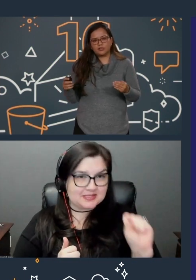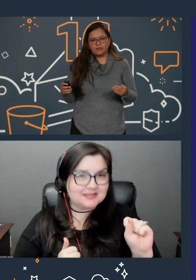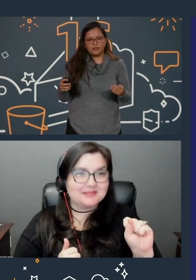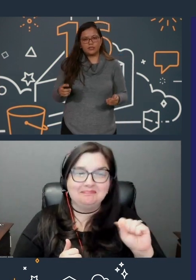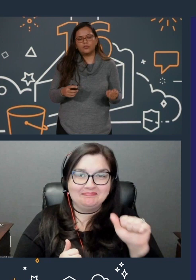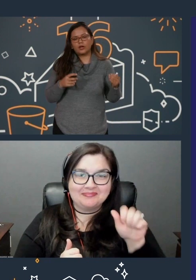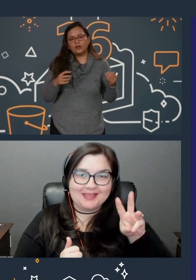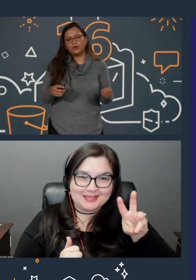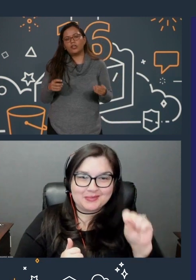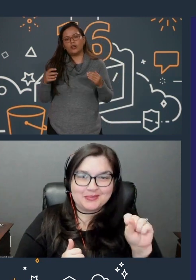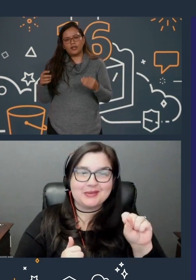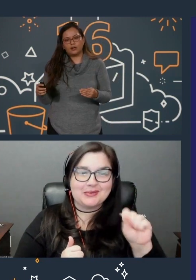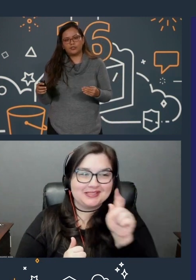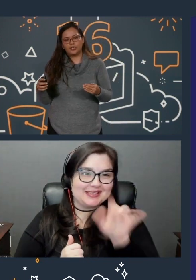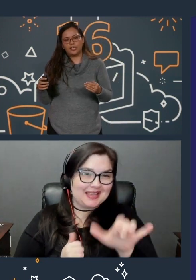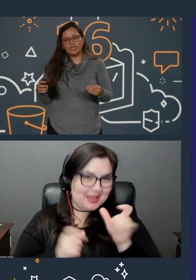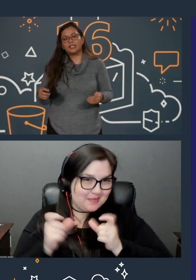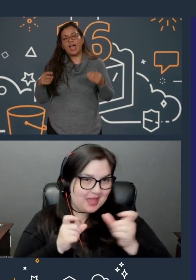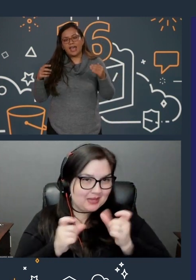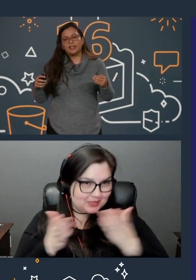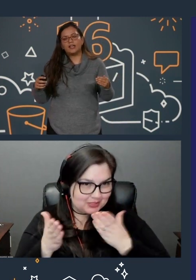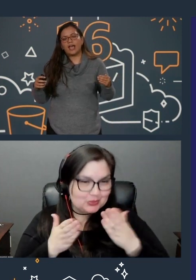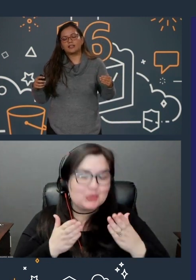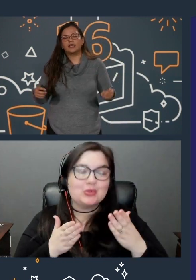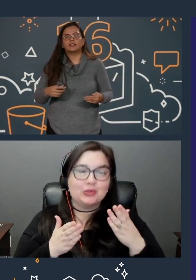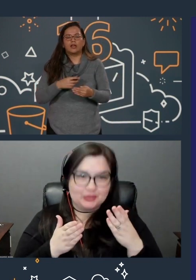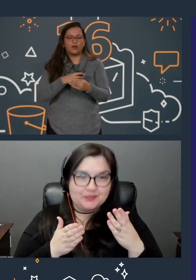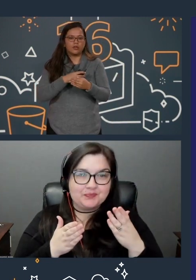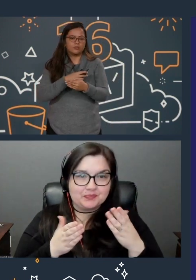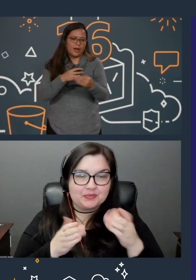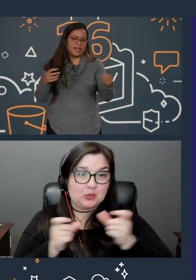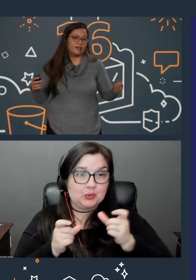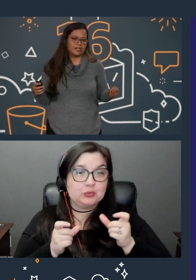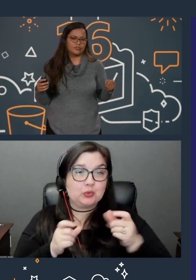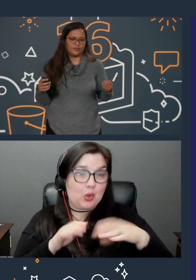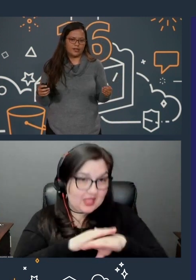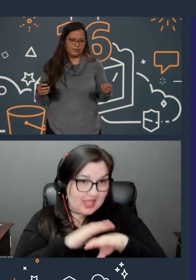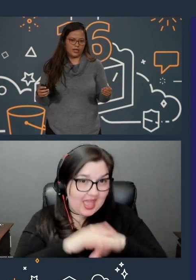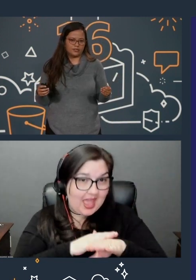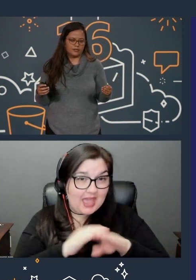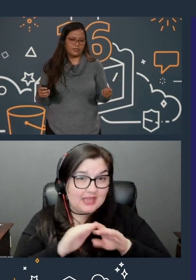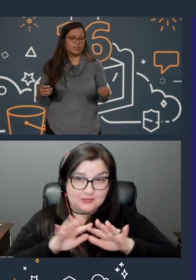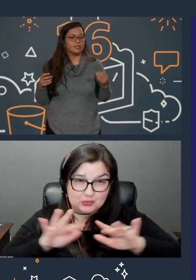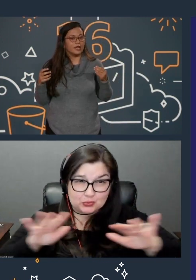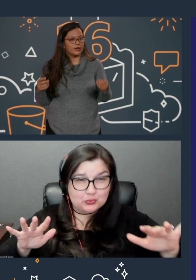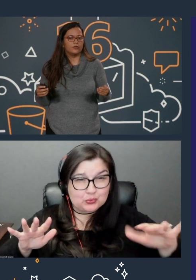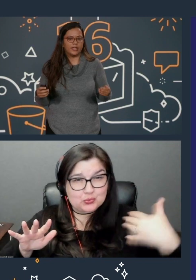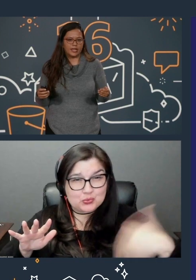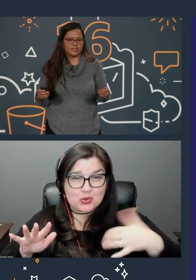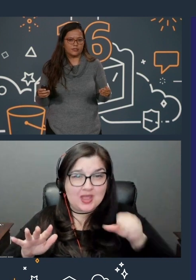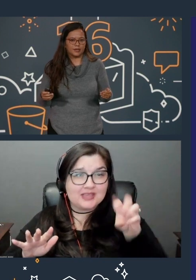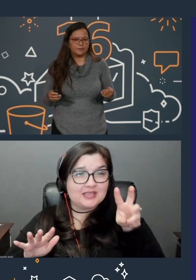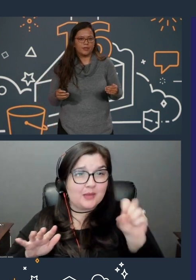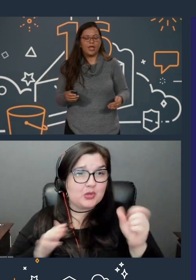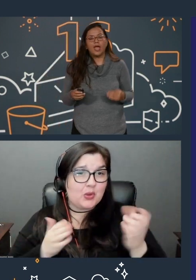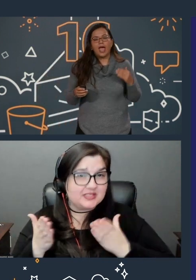service to control your encryption keys and their access across wide range of AWS services, including S3.